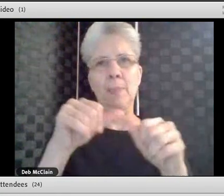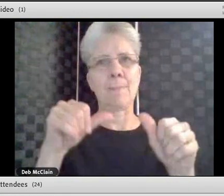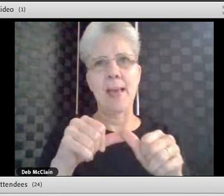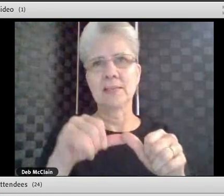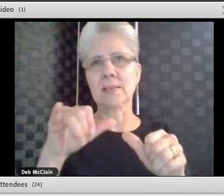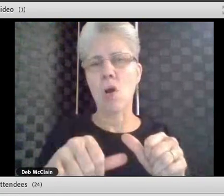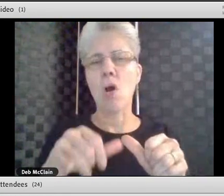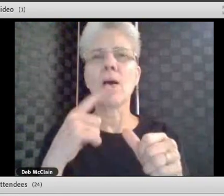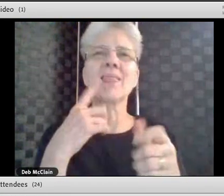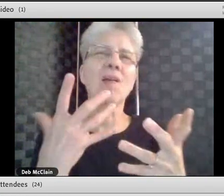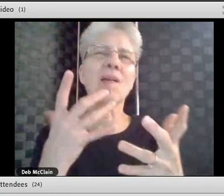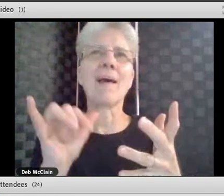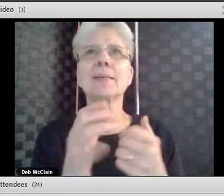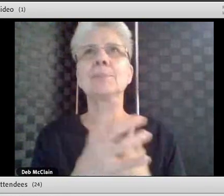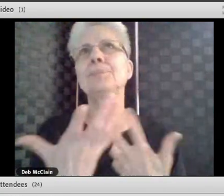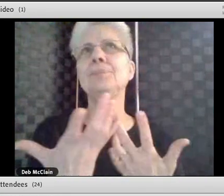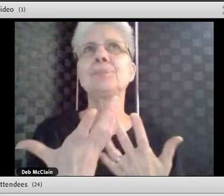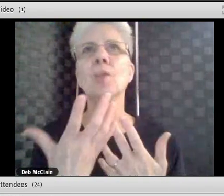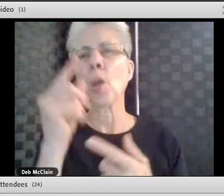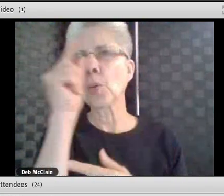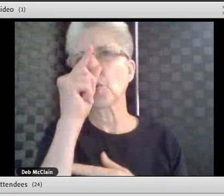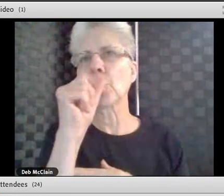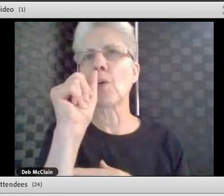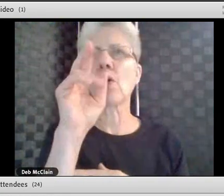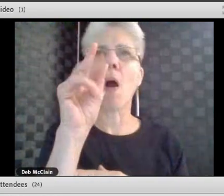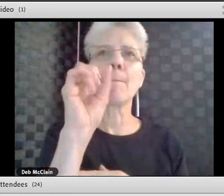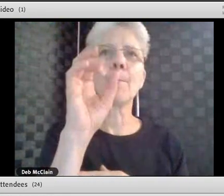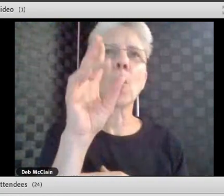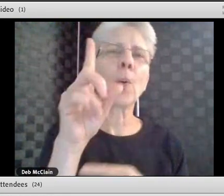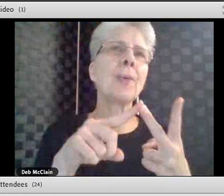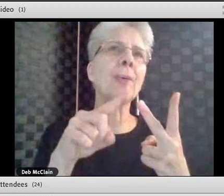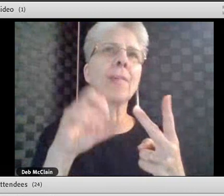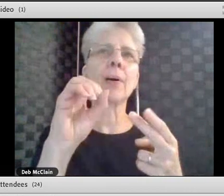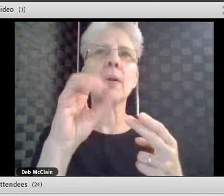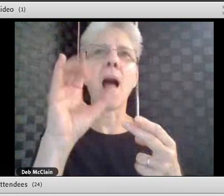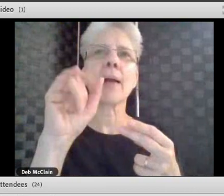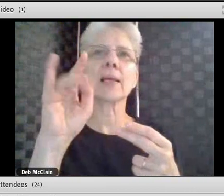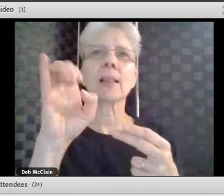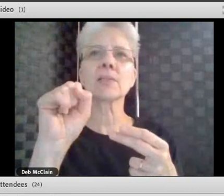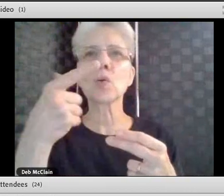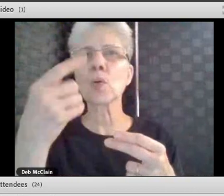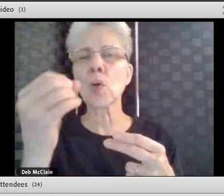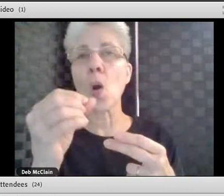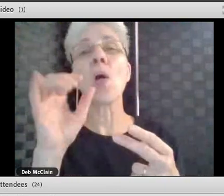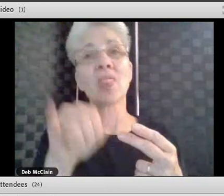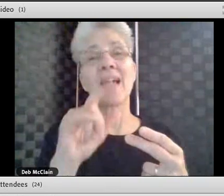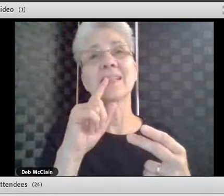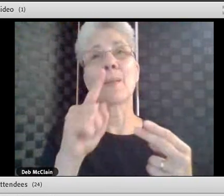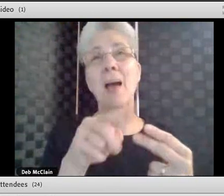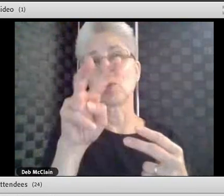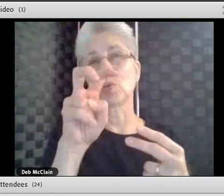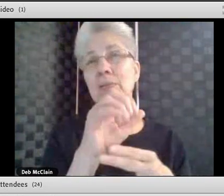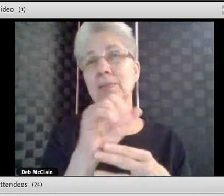which again doesn't take up as much space, and those are things like Google Cardboard, the Oculus Go.